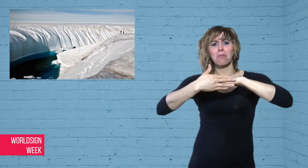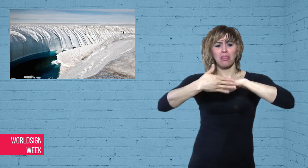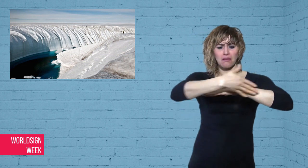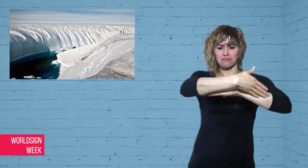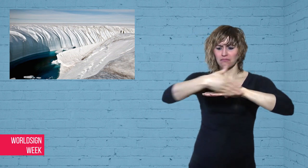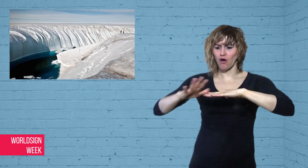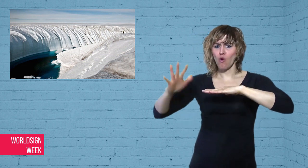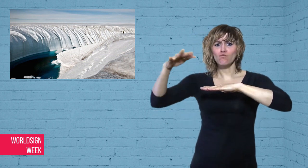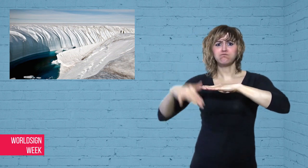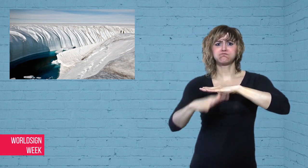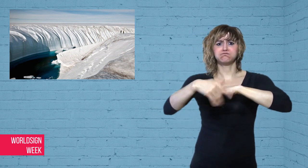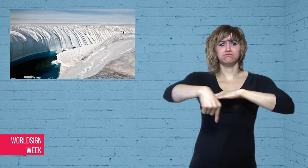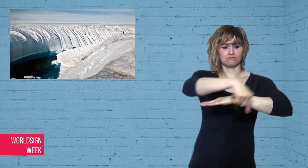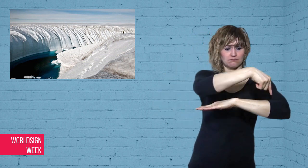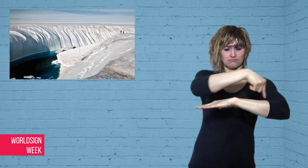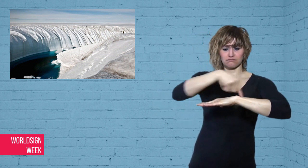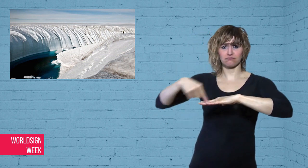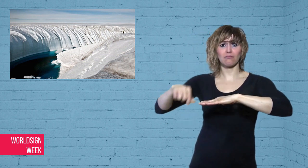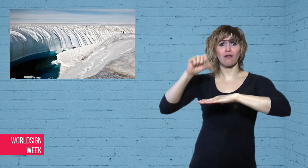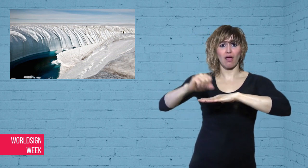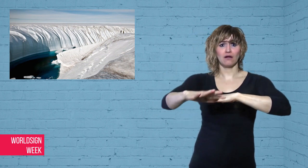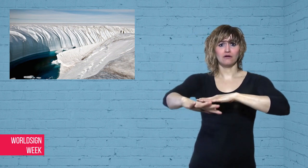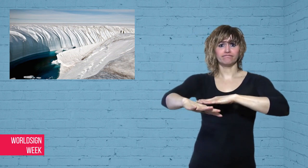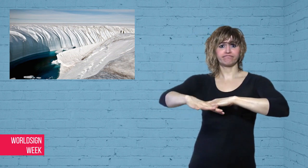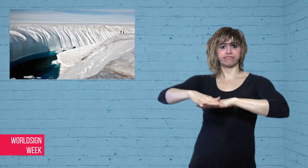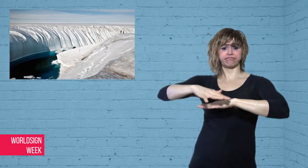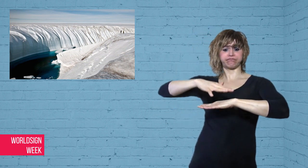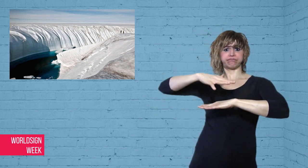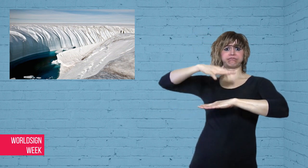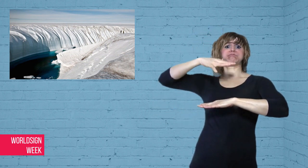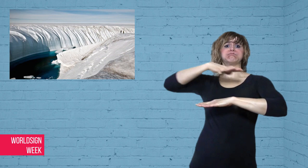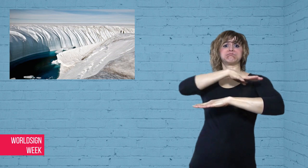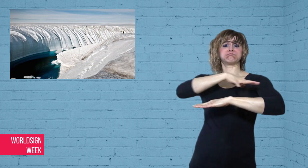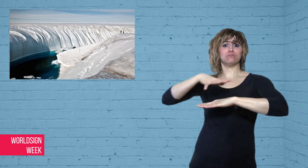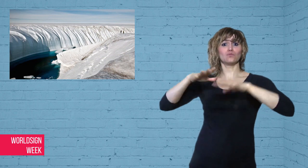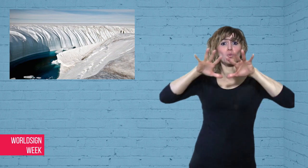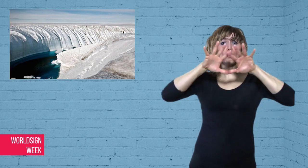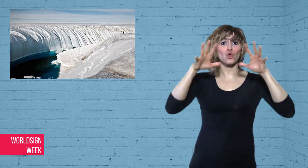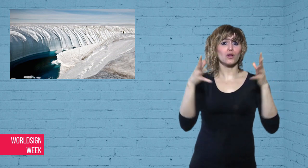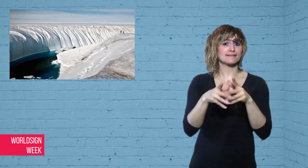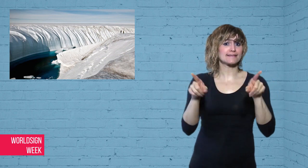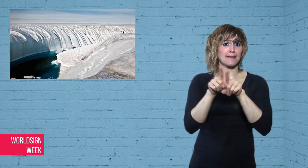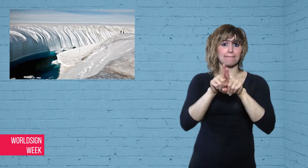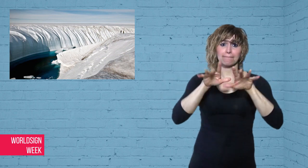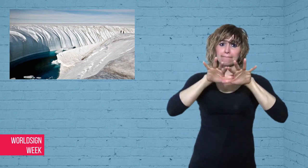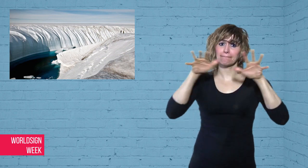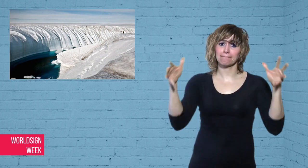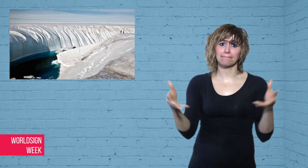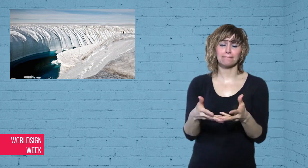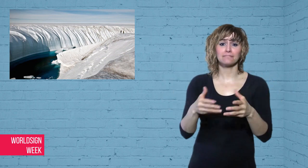metres, enough to flood populated